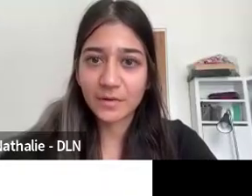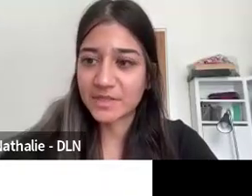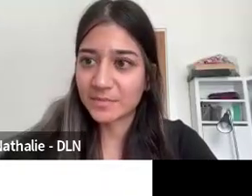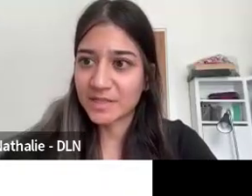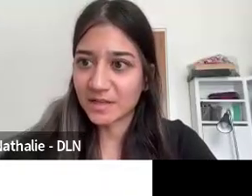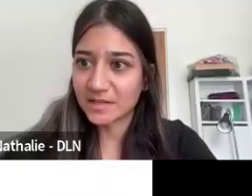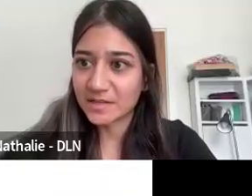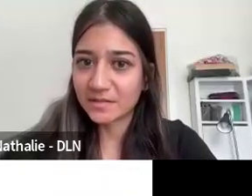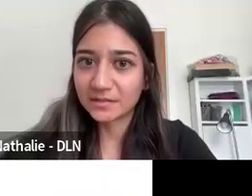Can everyone see my slides?